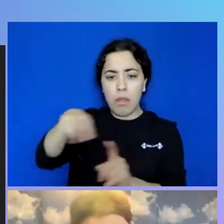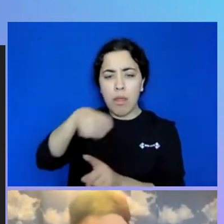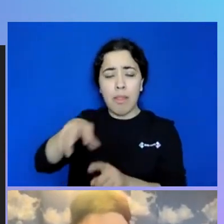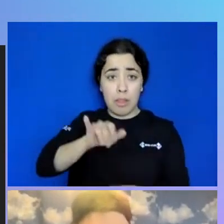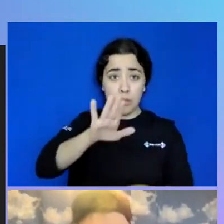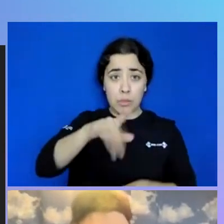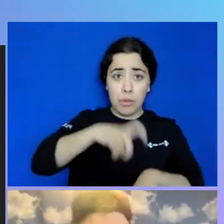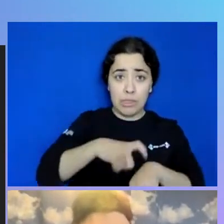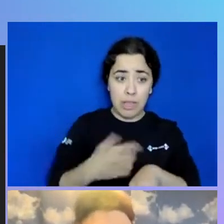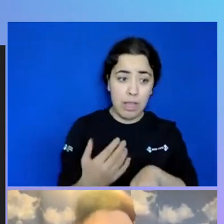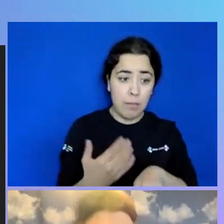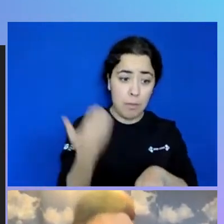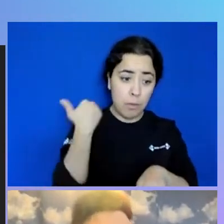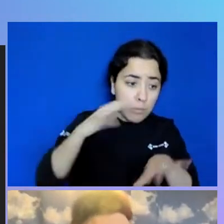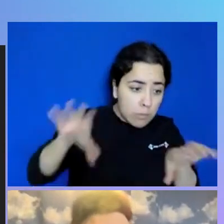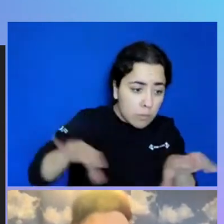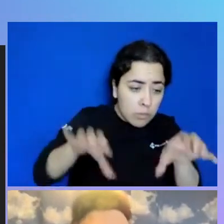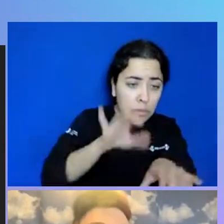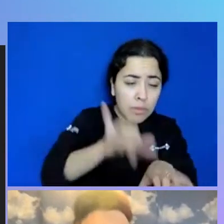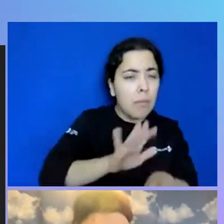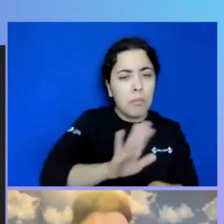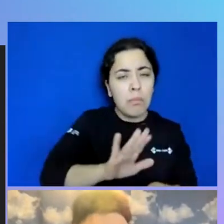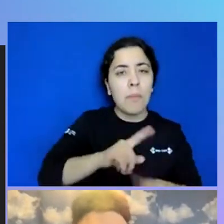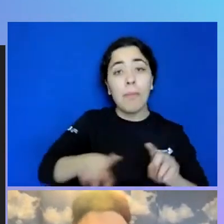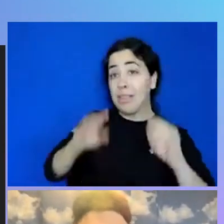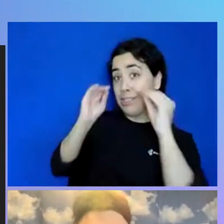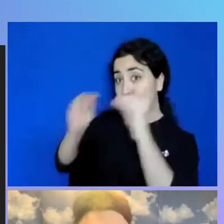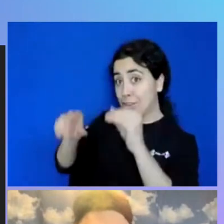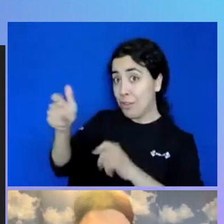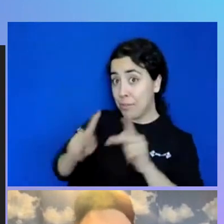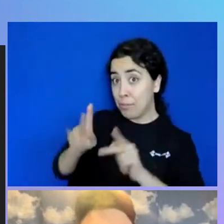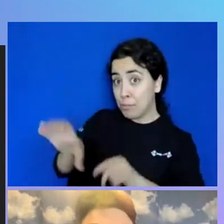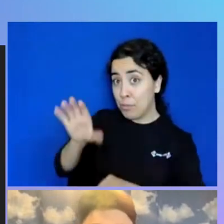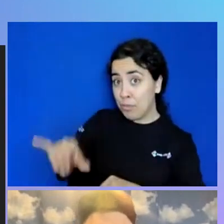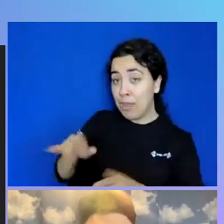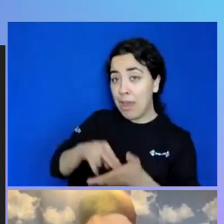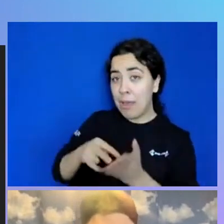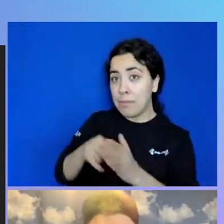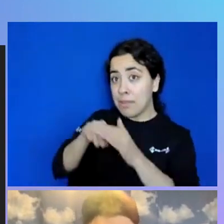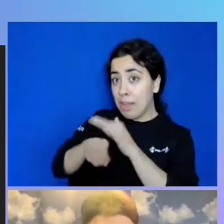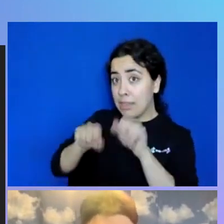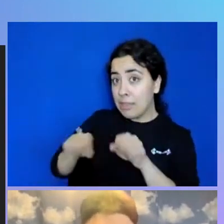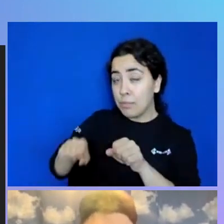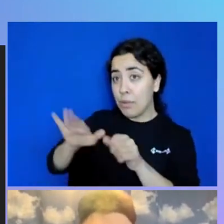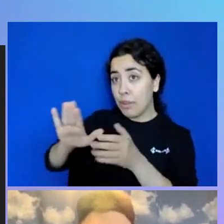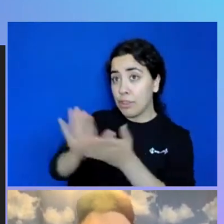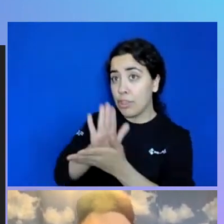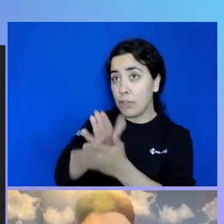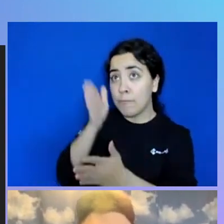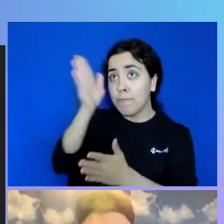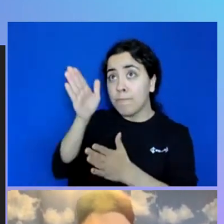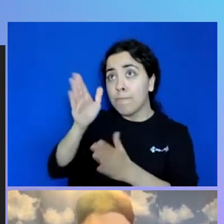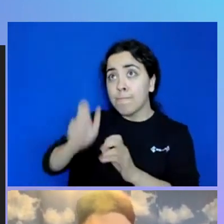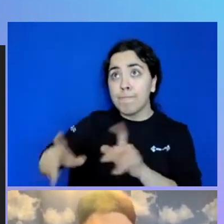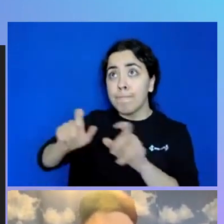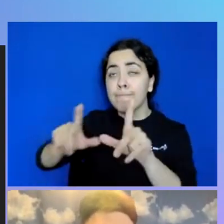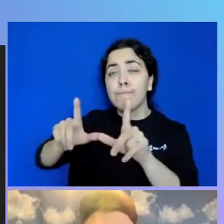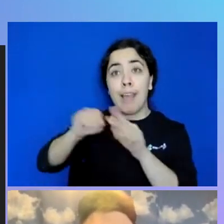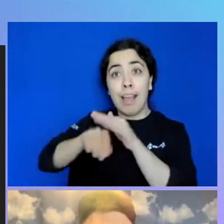documents that might be a great use of your time. If your role isn't accessibility focused, you